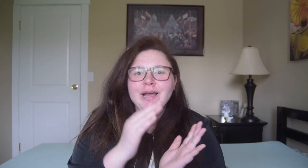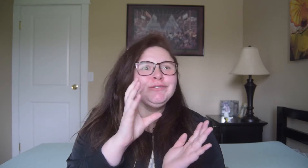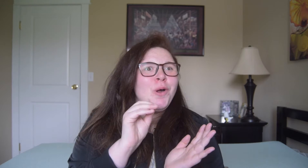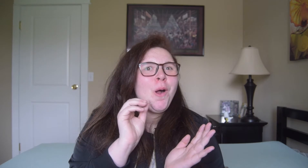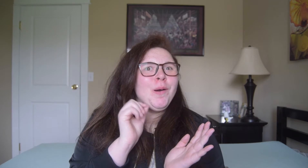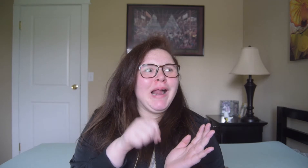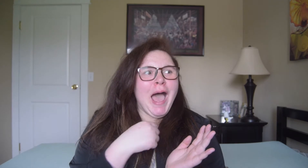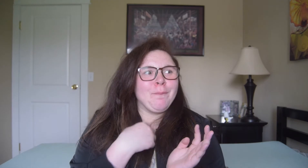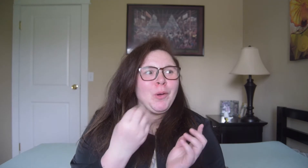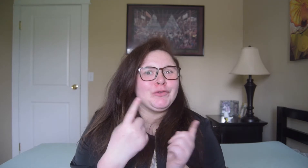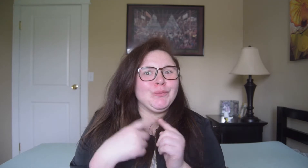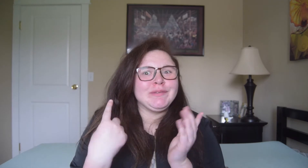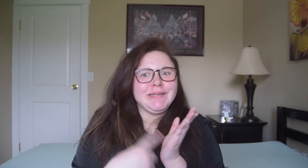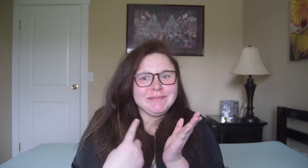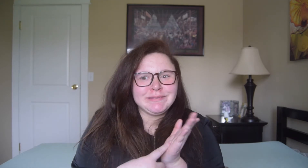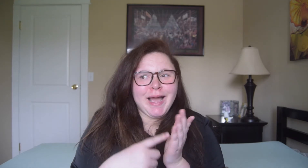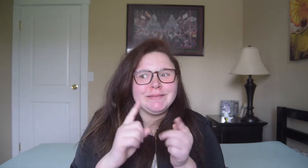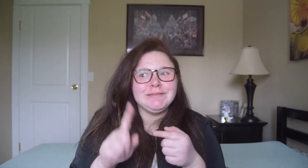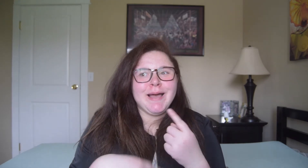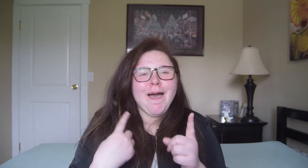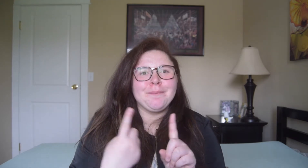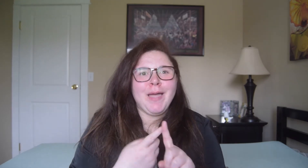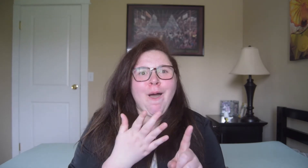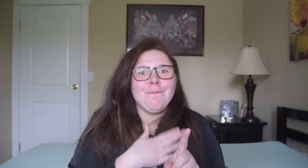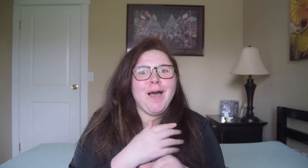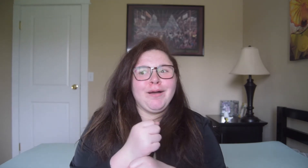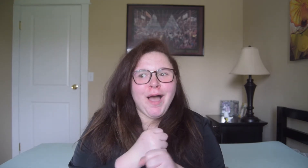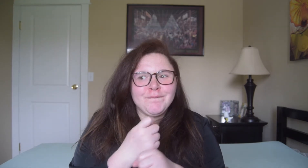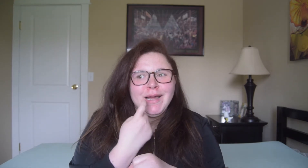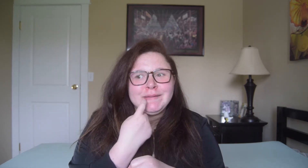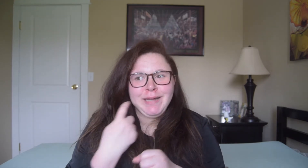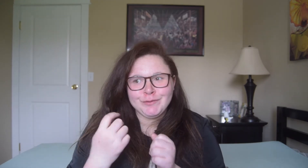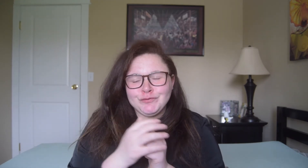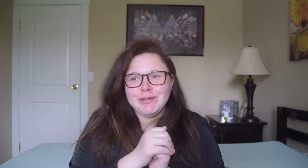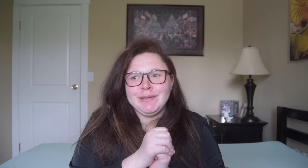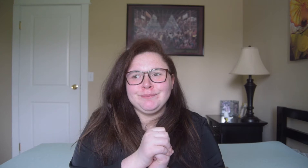So yeah, I'm going to discuss about my coffee addiction